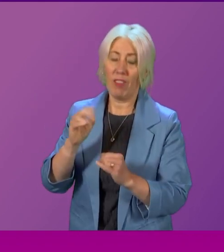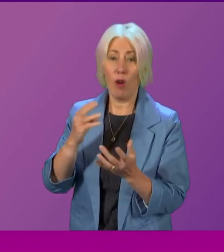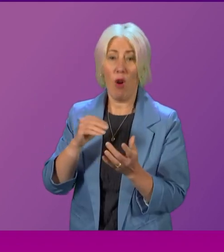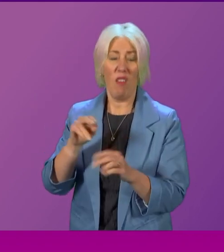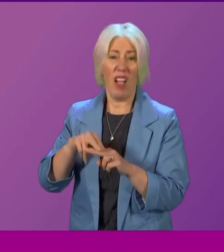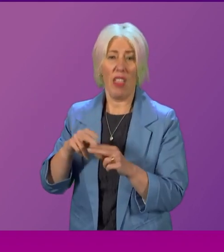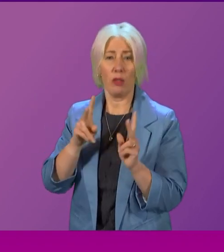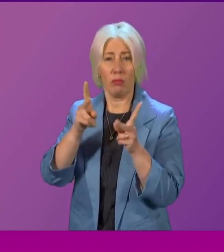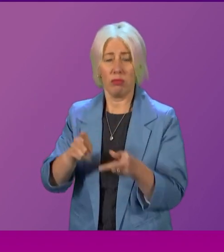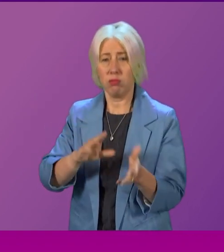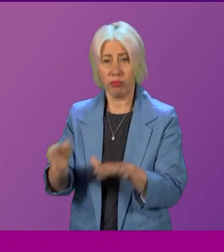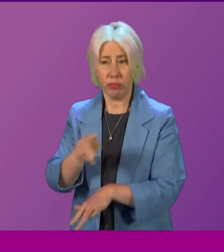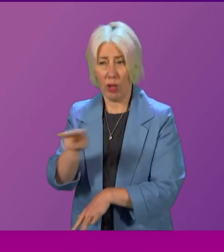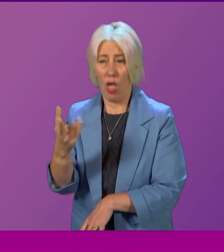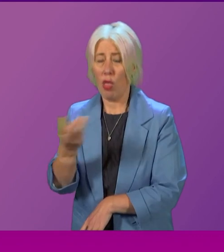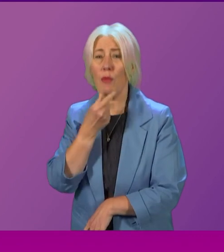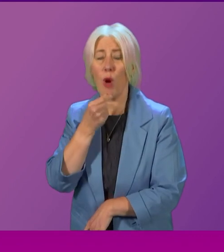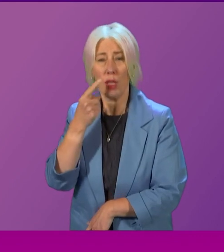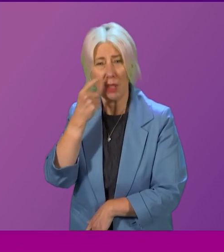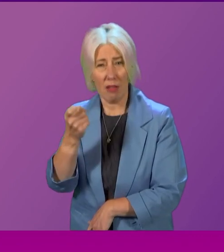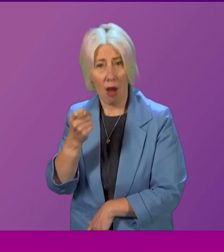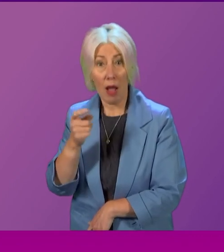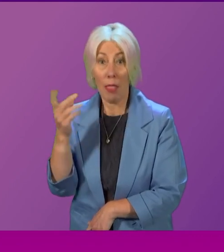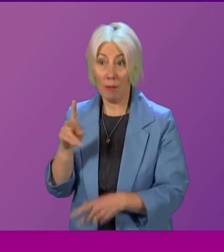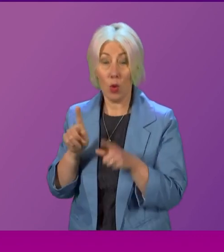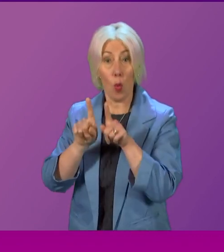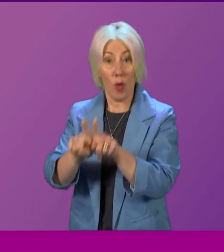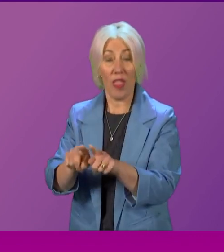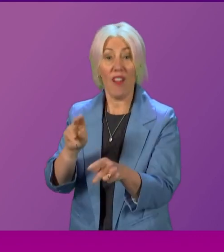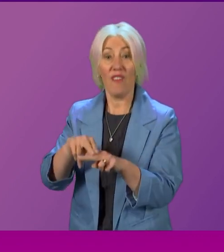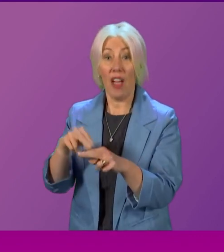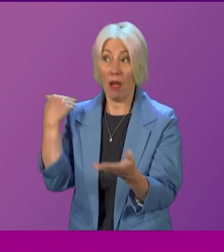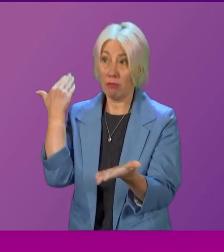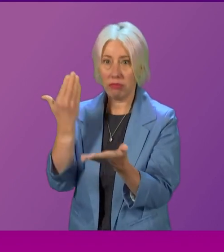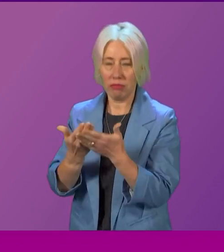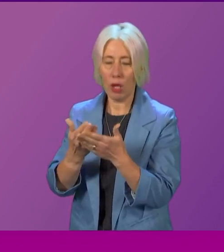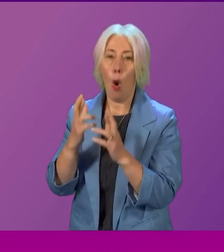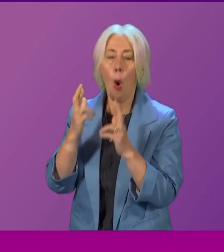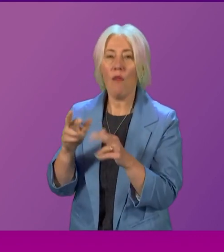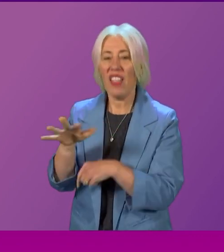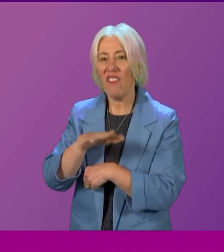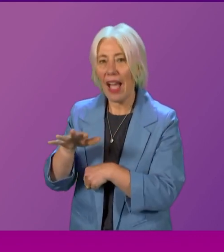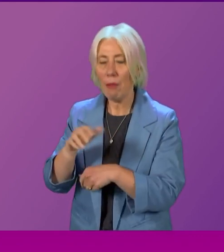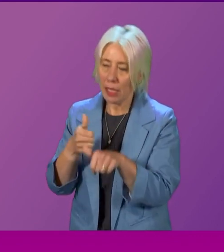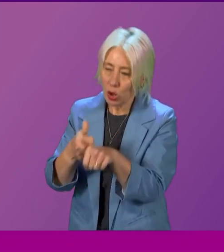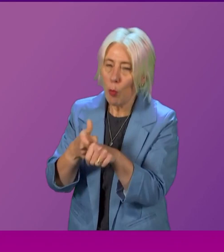They have been amazing in accompanying their dad to events over the past few years, and I hope that the whole family are getting the support that they need.